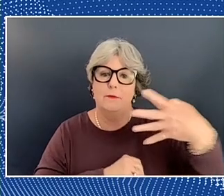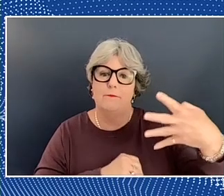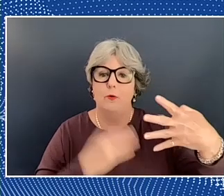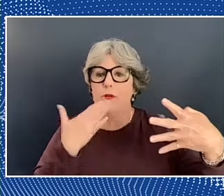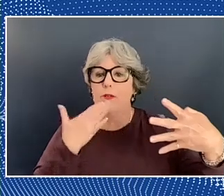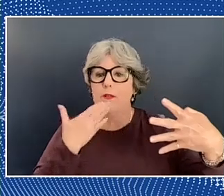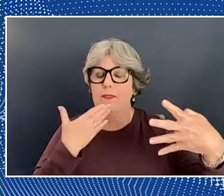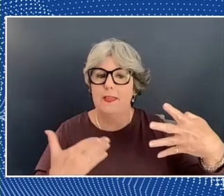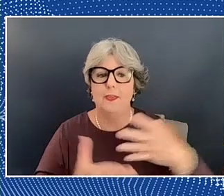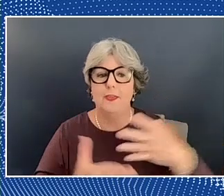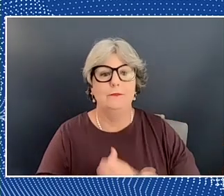Thank you.